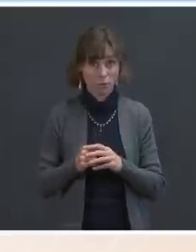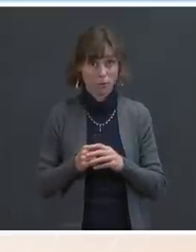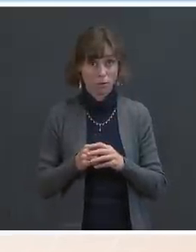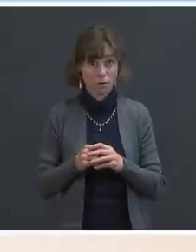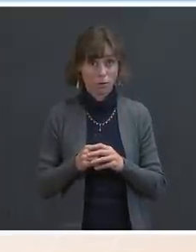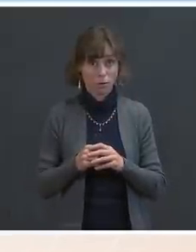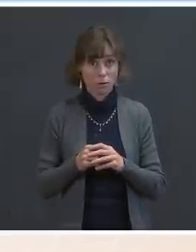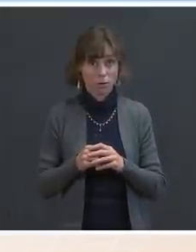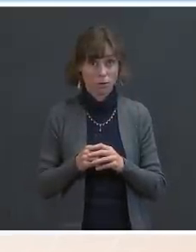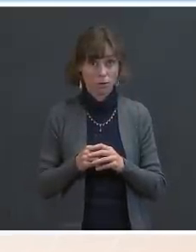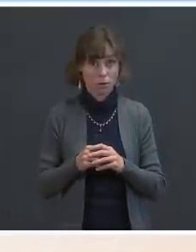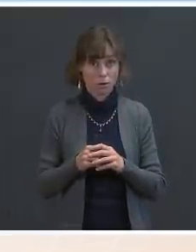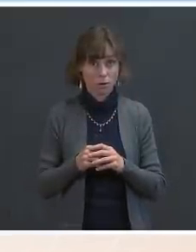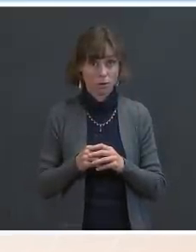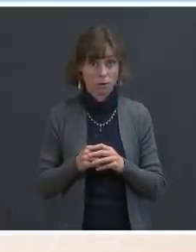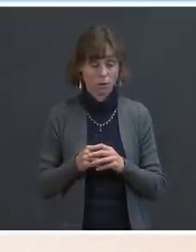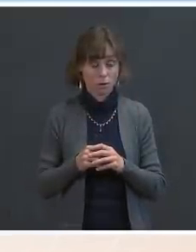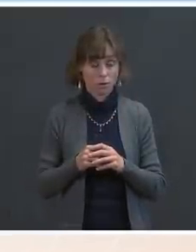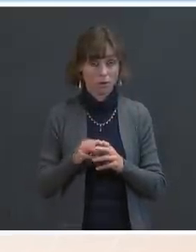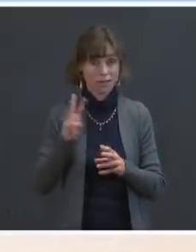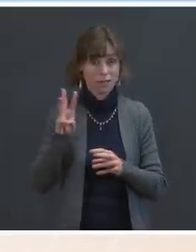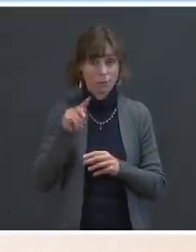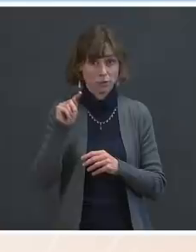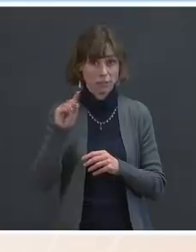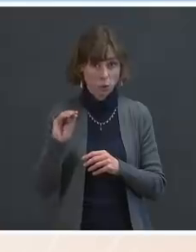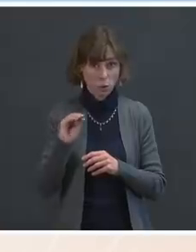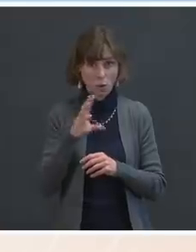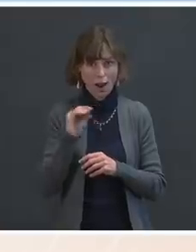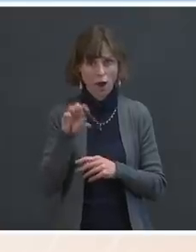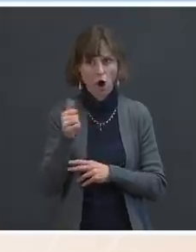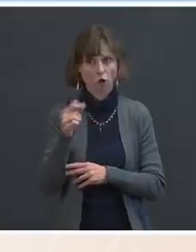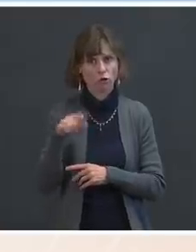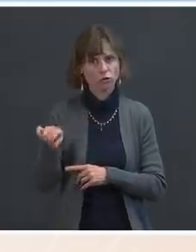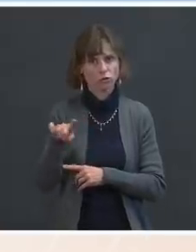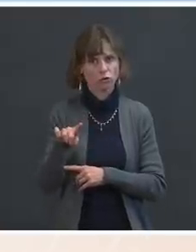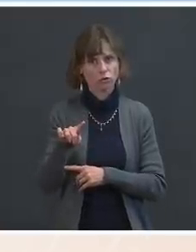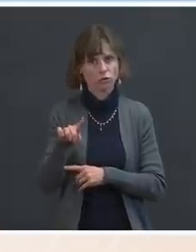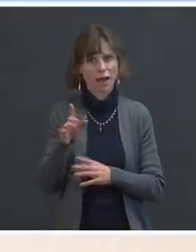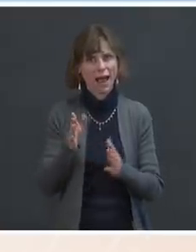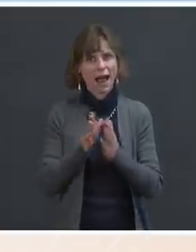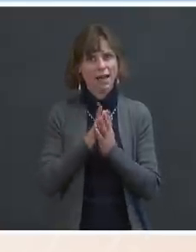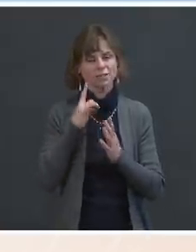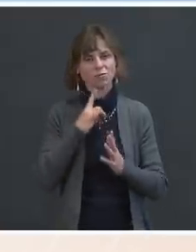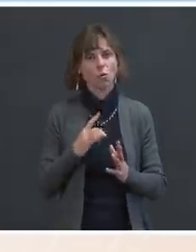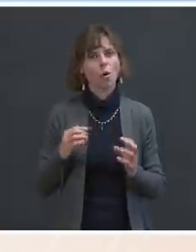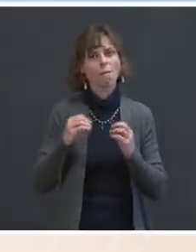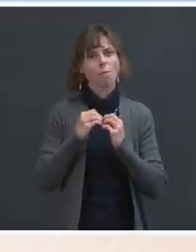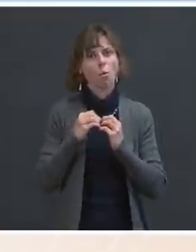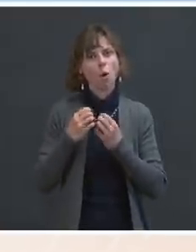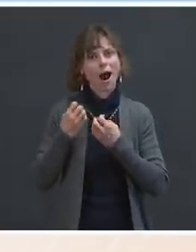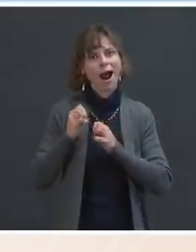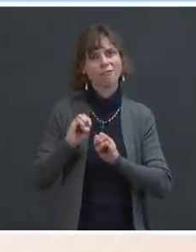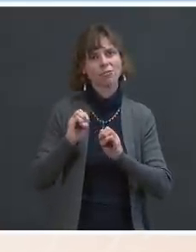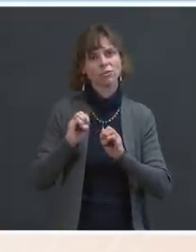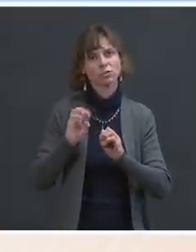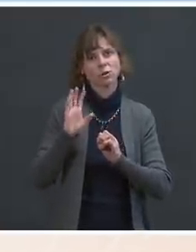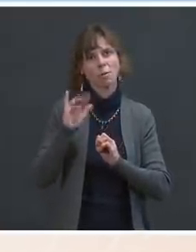The head of the WTO and others are calling for greater efforts to be made by advanced economies, develop-